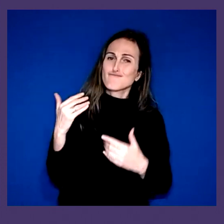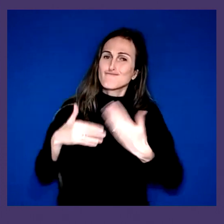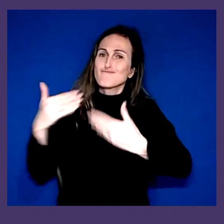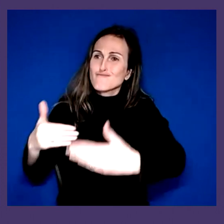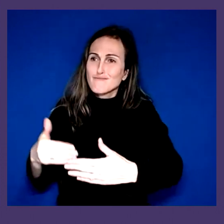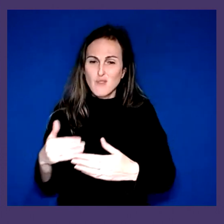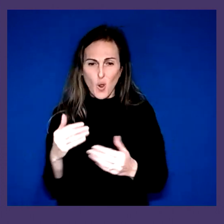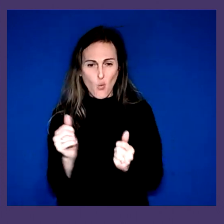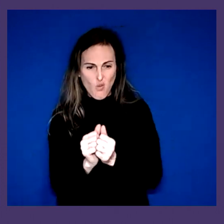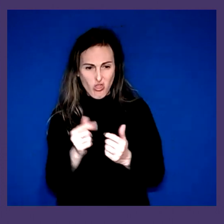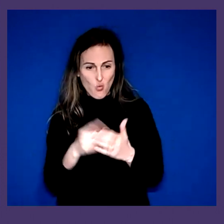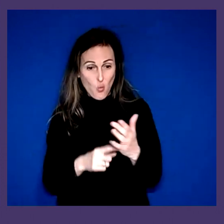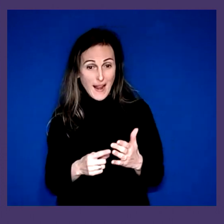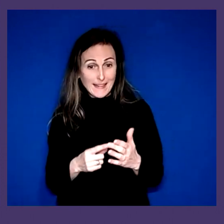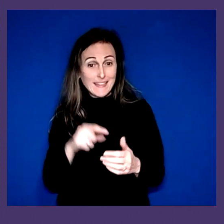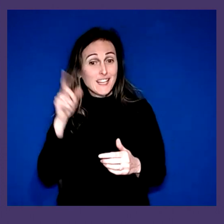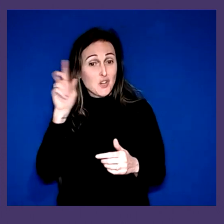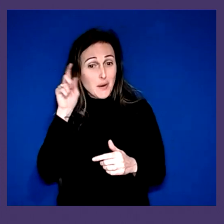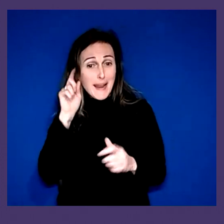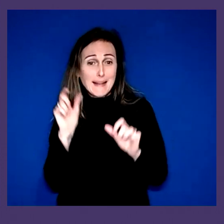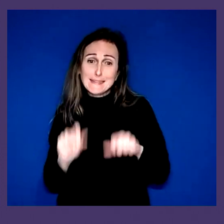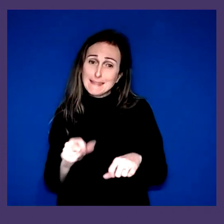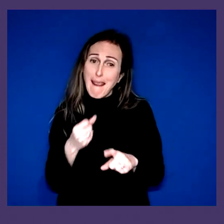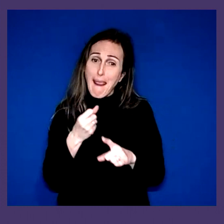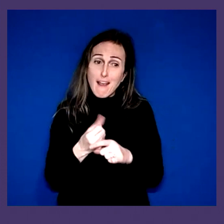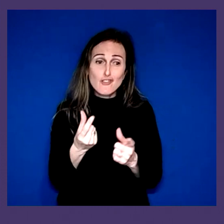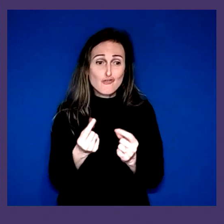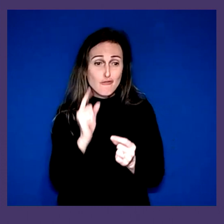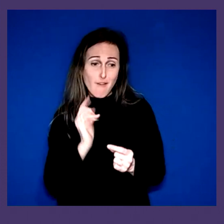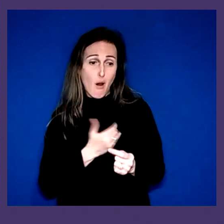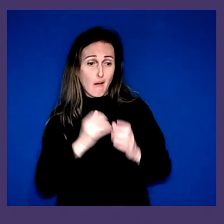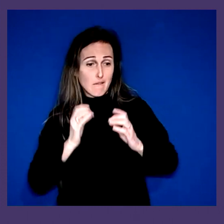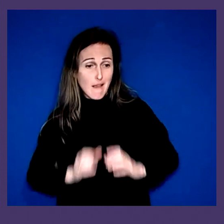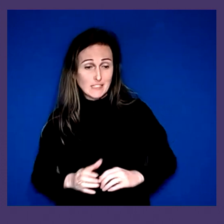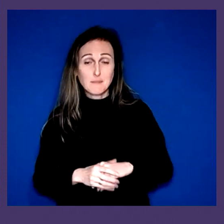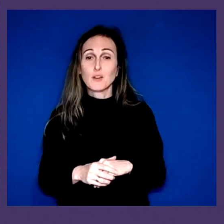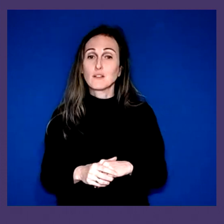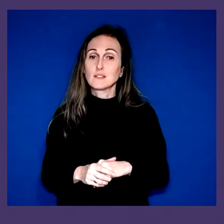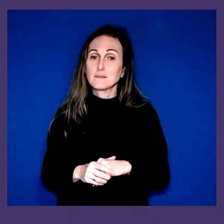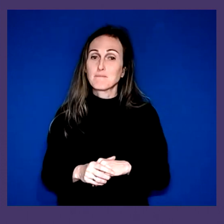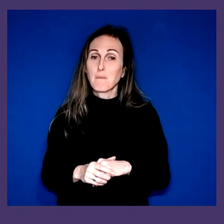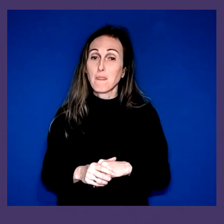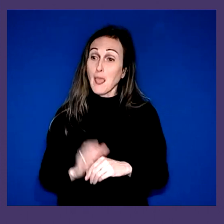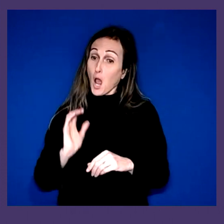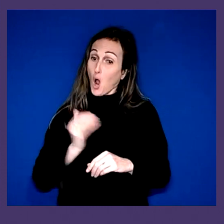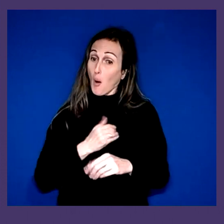Bluetooth Low Energy Audio allows for wireless audio to stream directly to and from a hearing aid while still